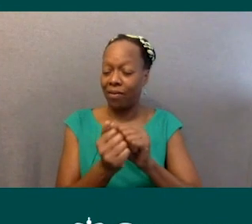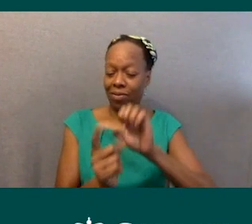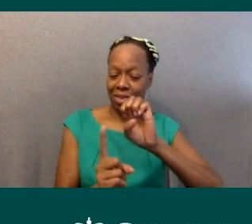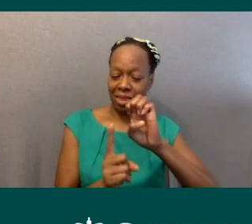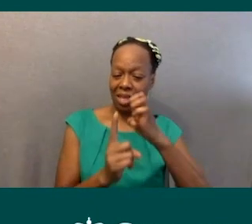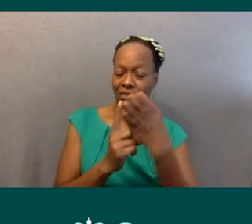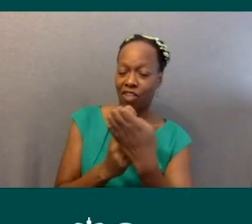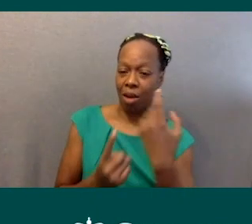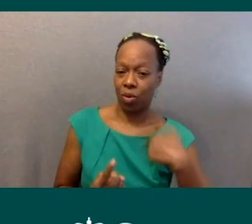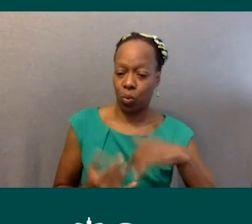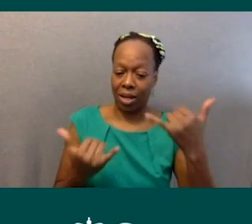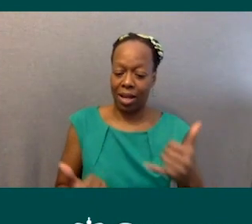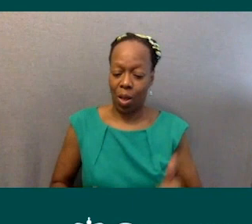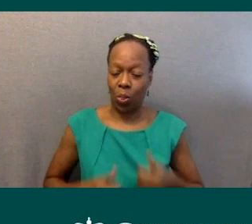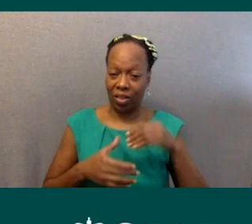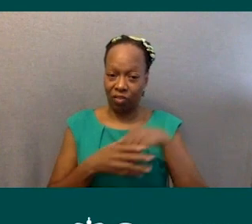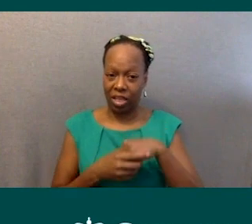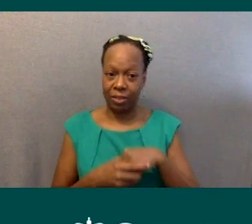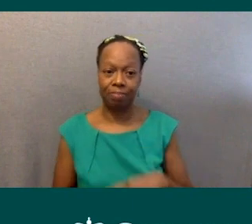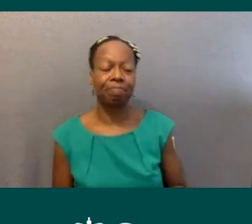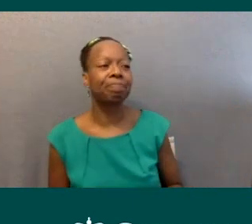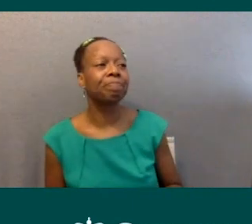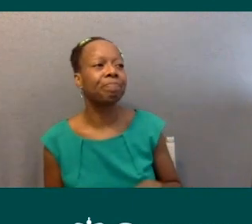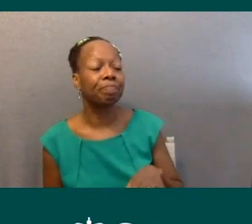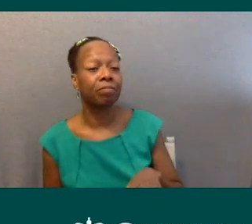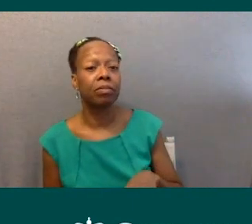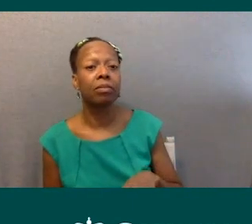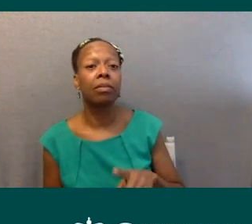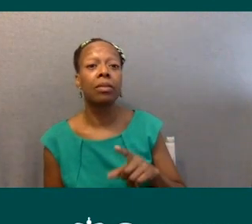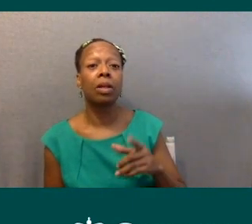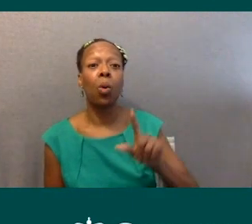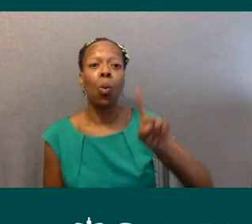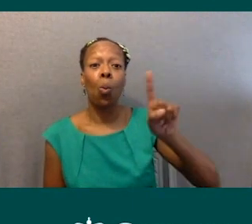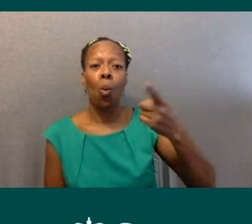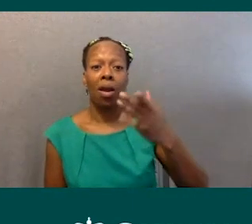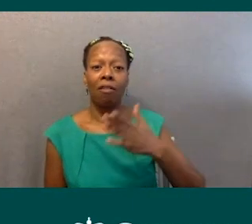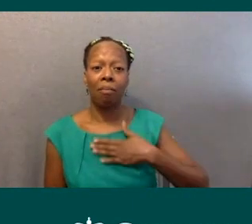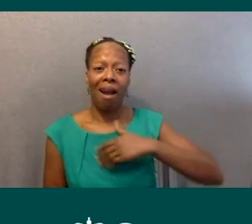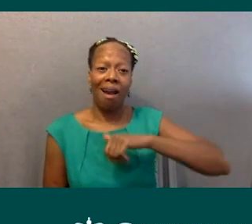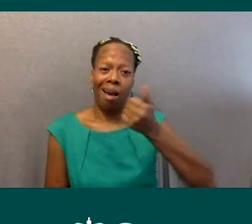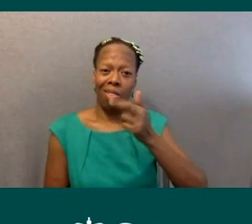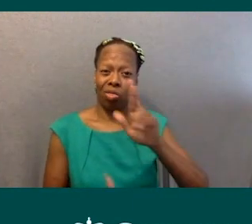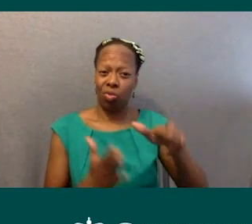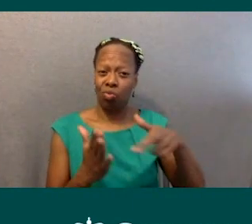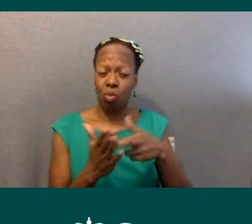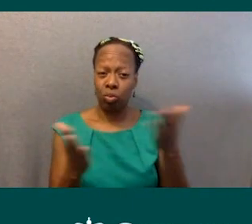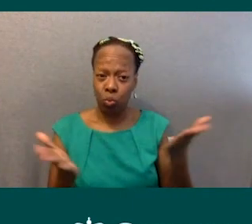and the environment that we live in. So one of my other roles is I'm a board member,